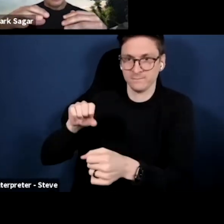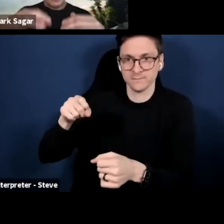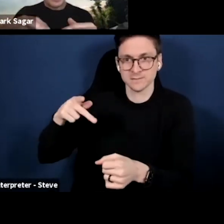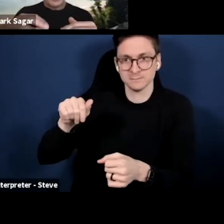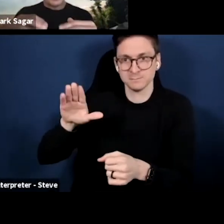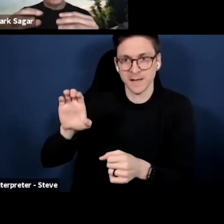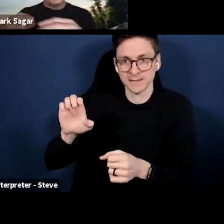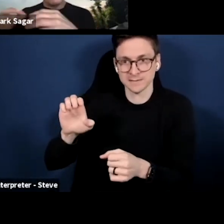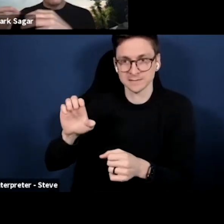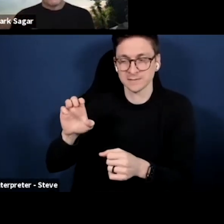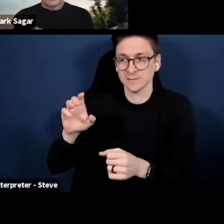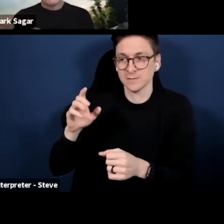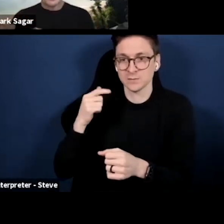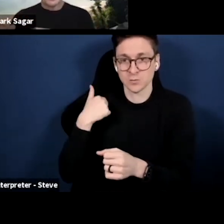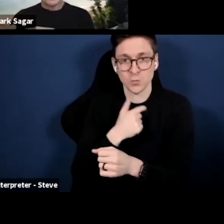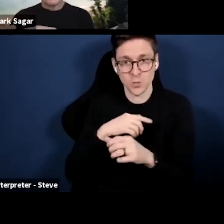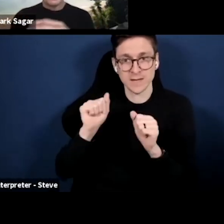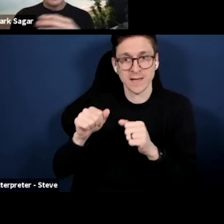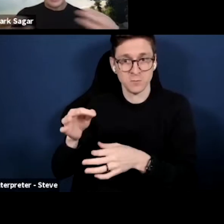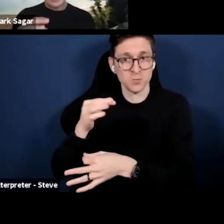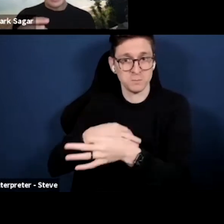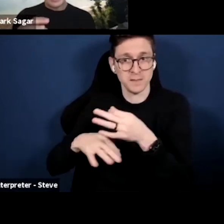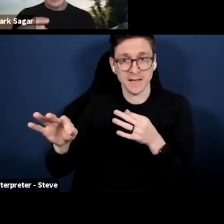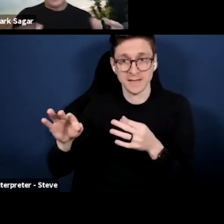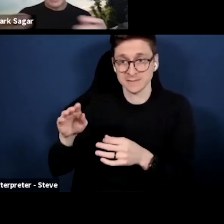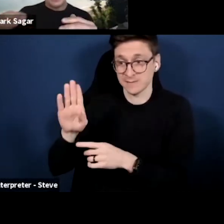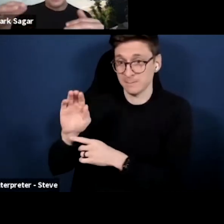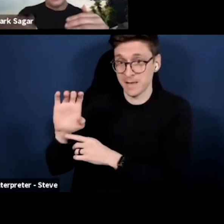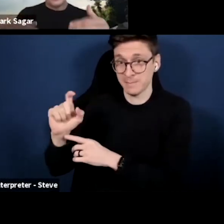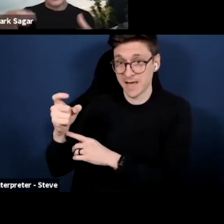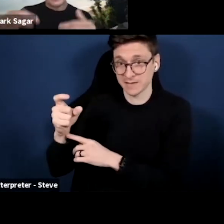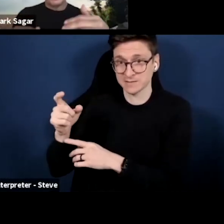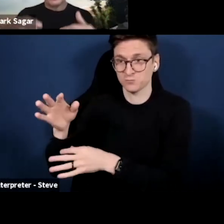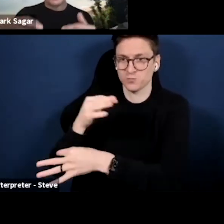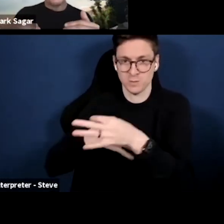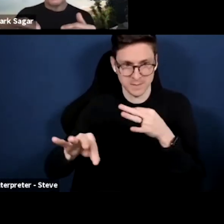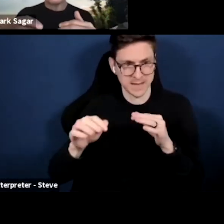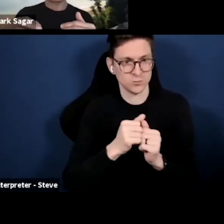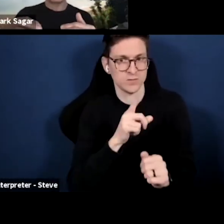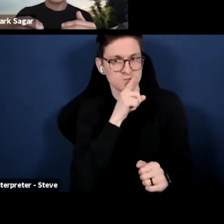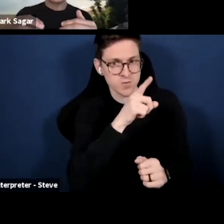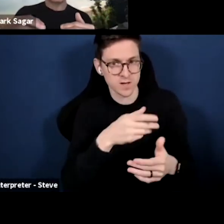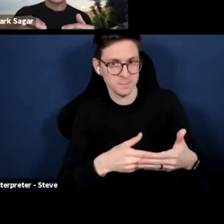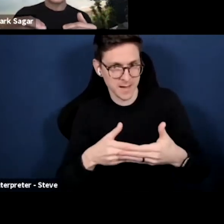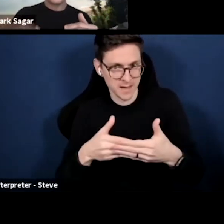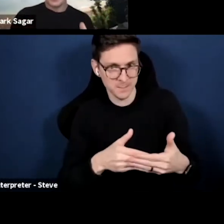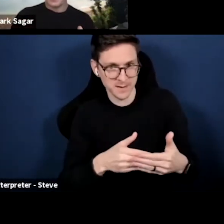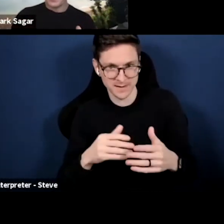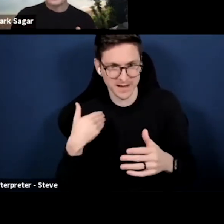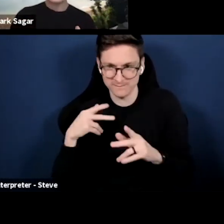baby x with the real child and have and then use the same sort of controlled experimental settings